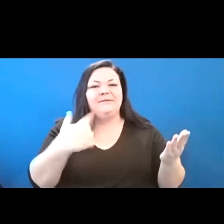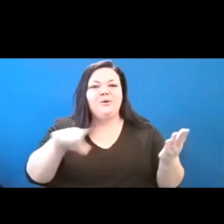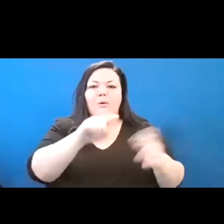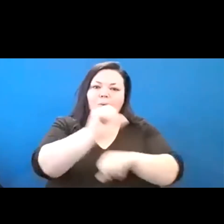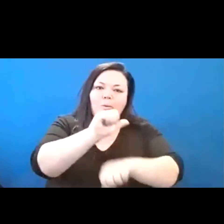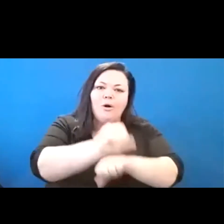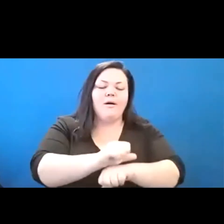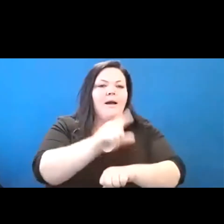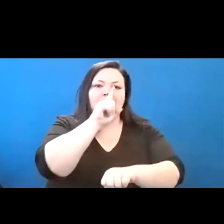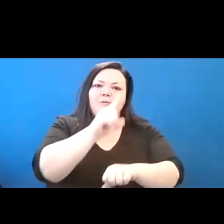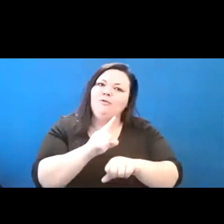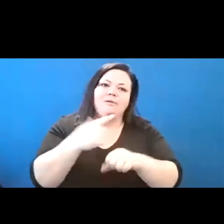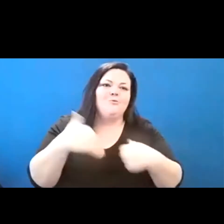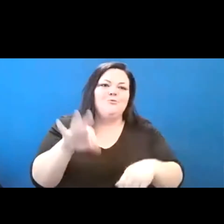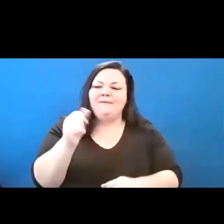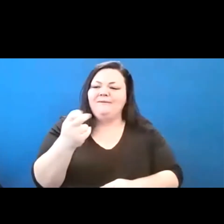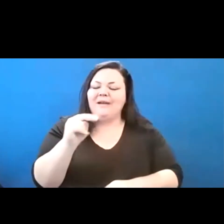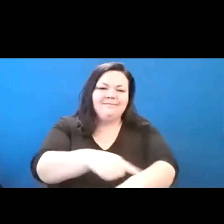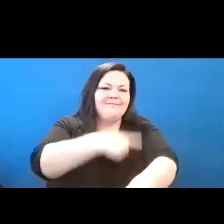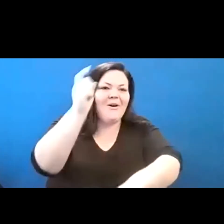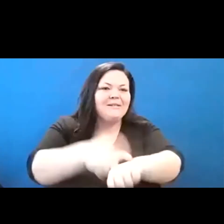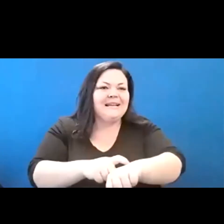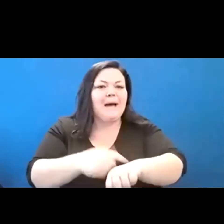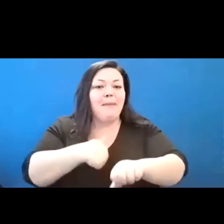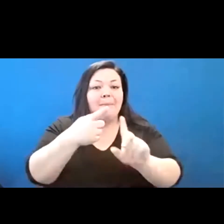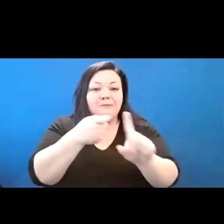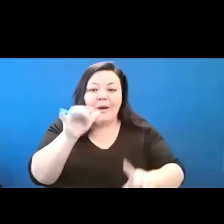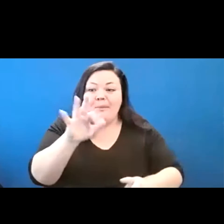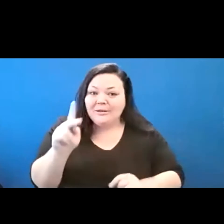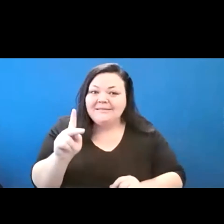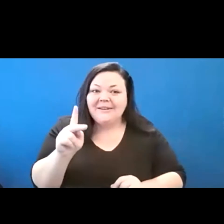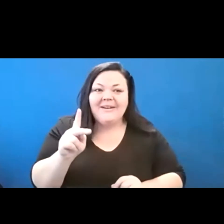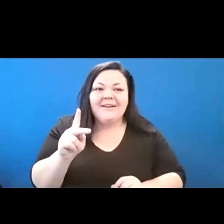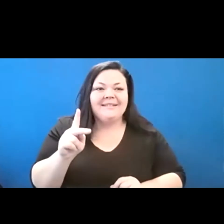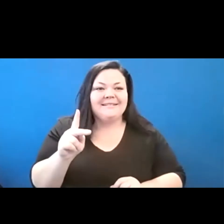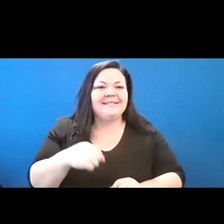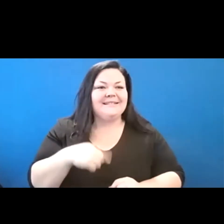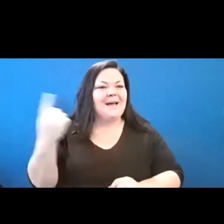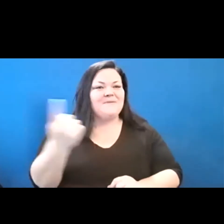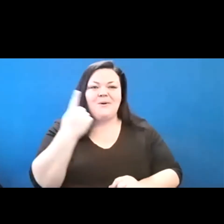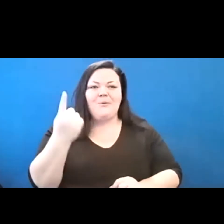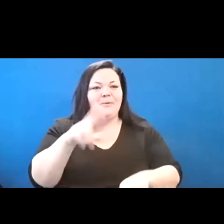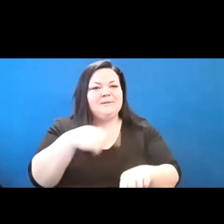fan for a long time um i'm from arkansas so um i've always of course kept tabs on